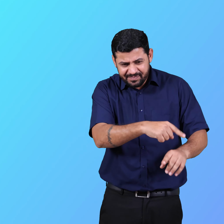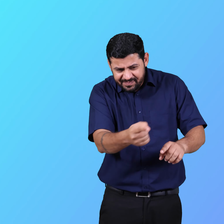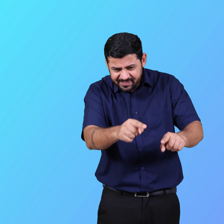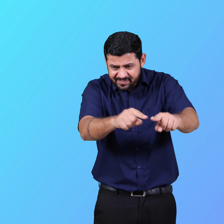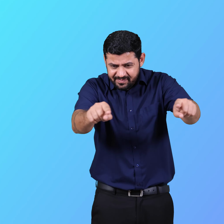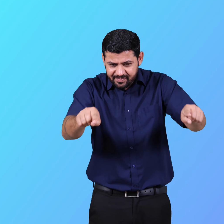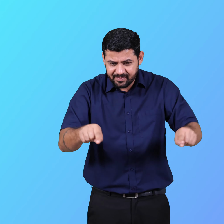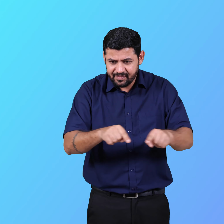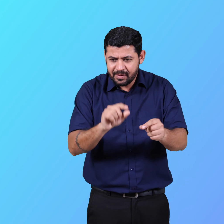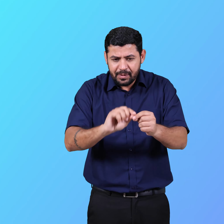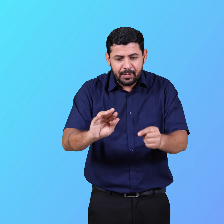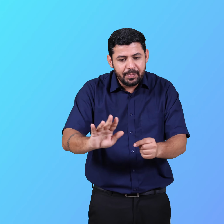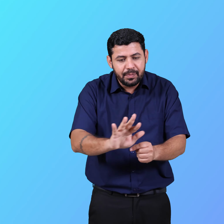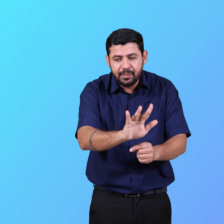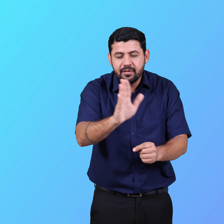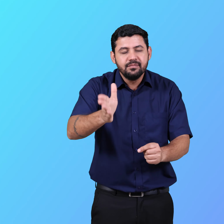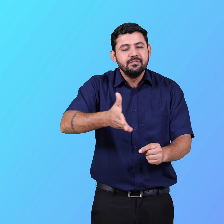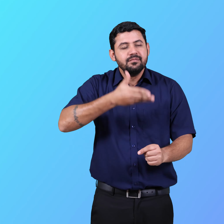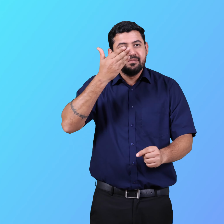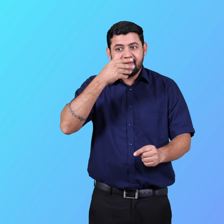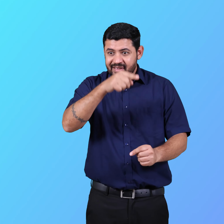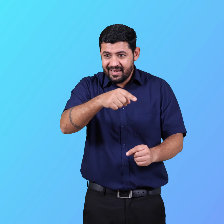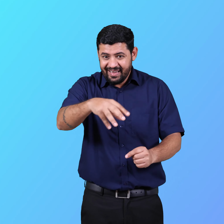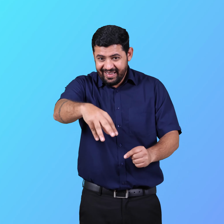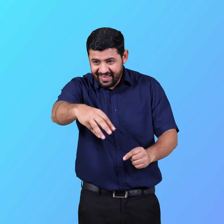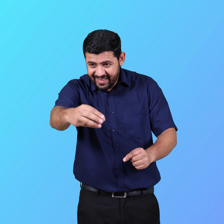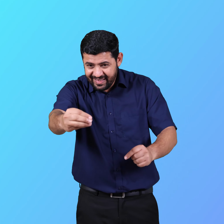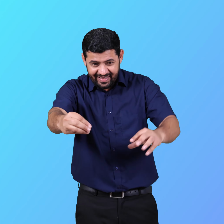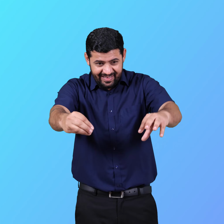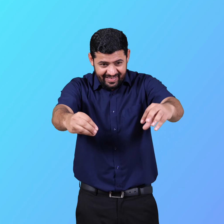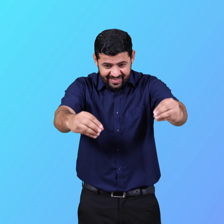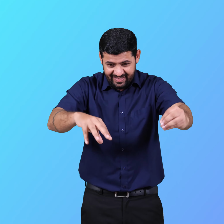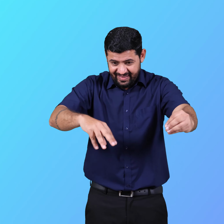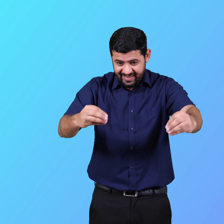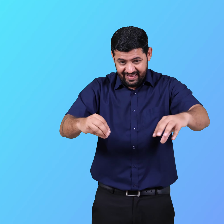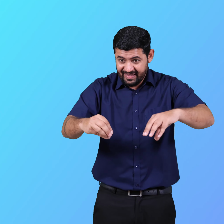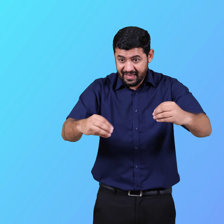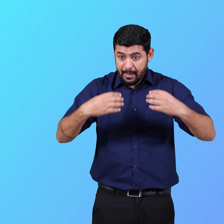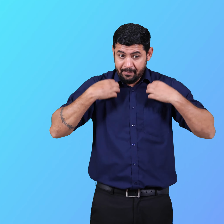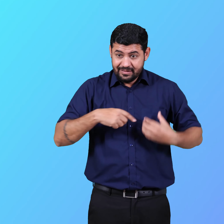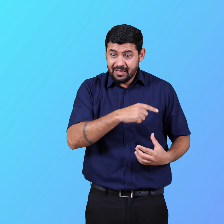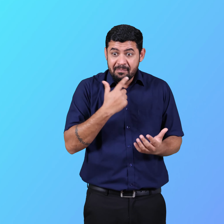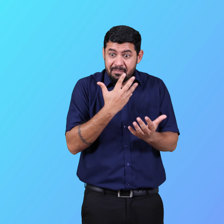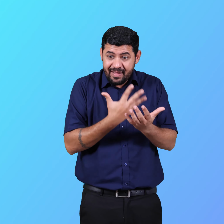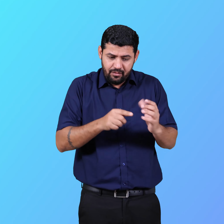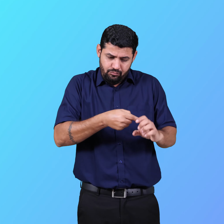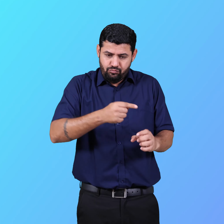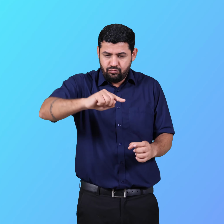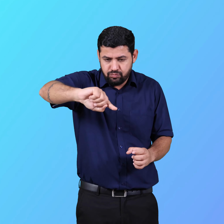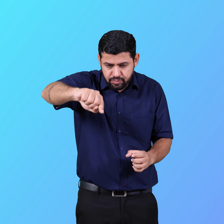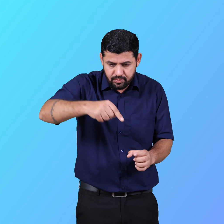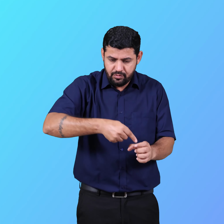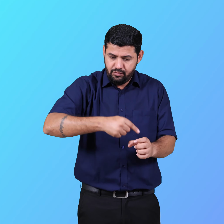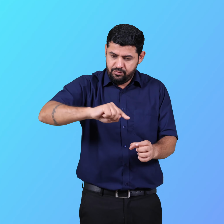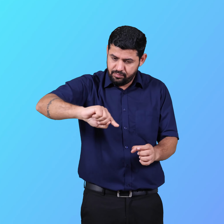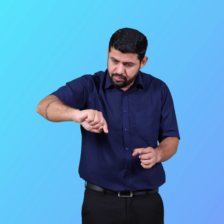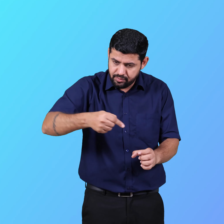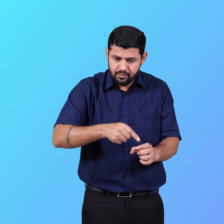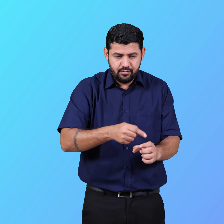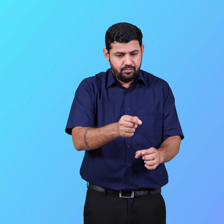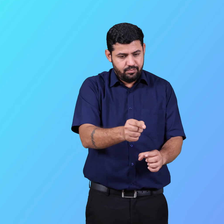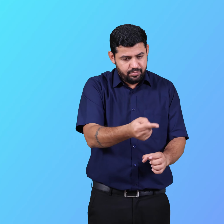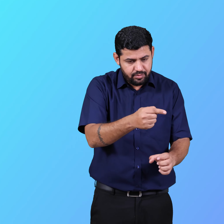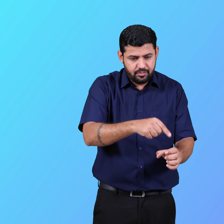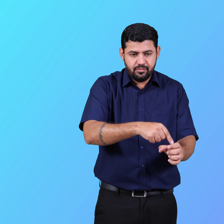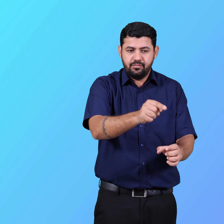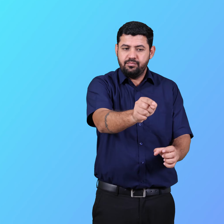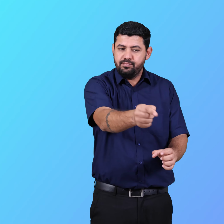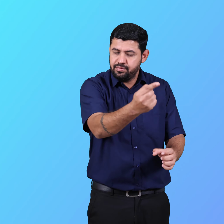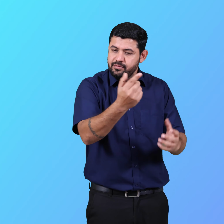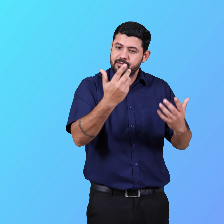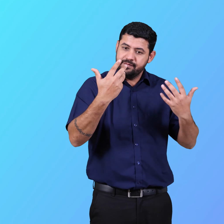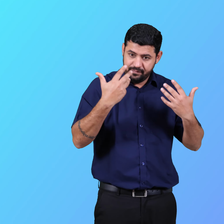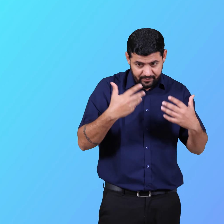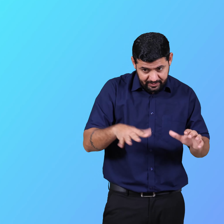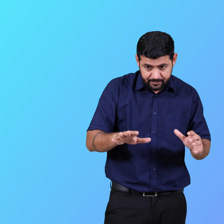The priest must put some of the blood on the corners of the incense altar. (This altar is in the Meeting Tent, in front of the LORD.)